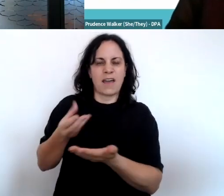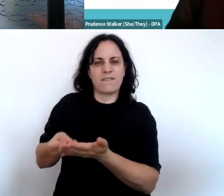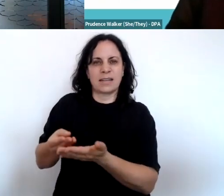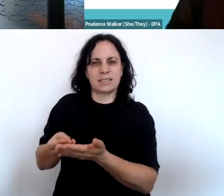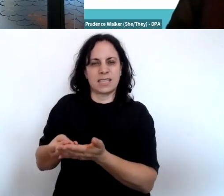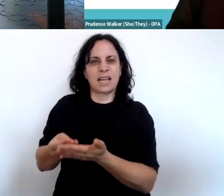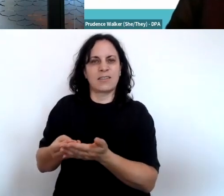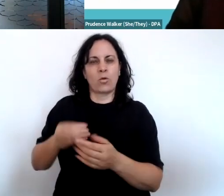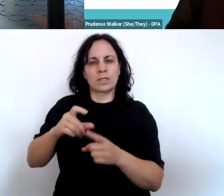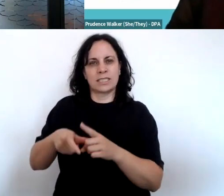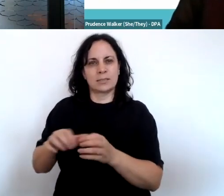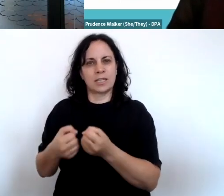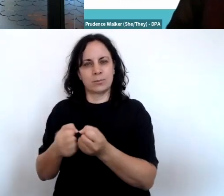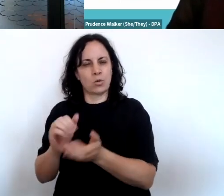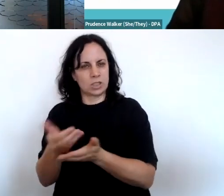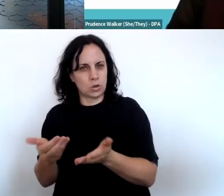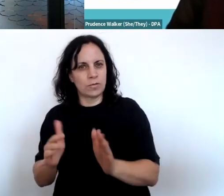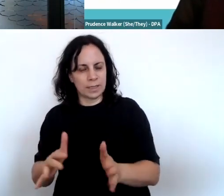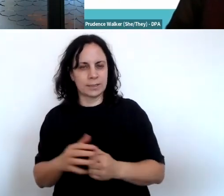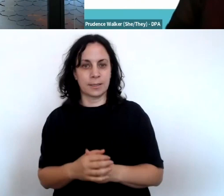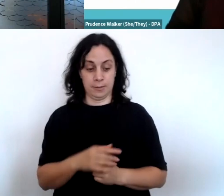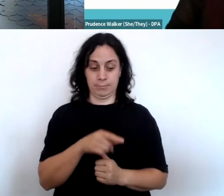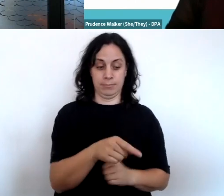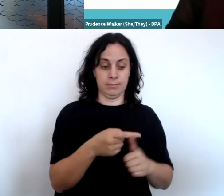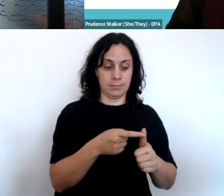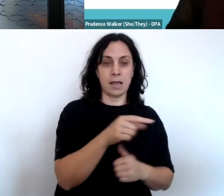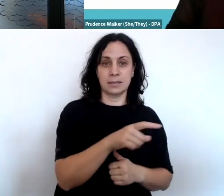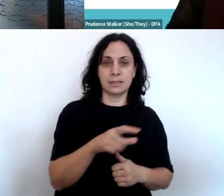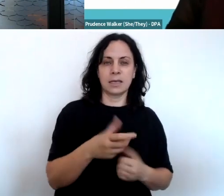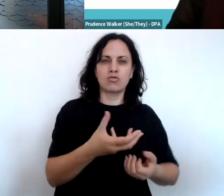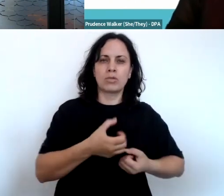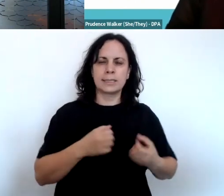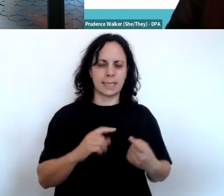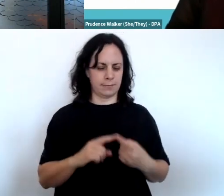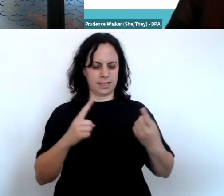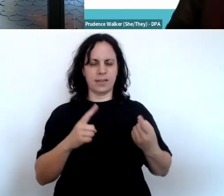So it says why does ACC get different funding from disabilities?